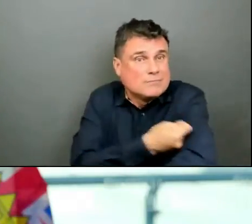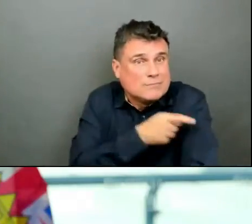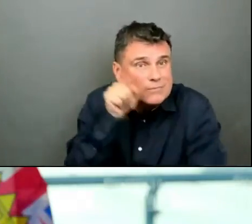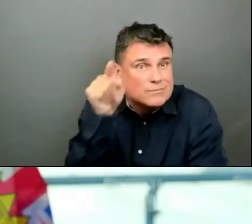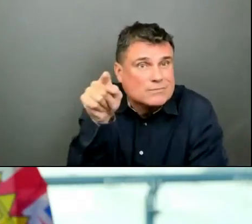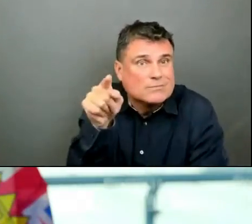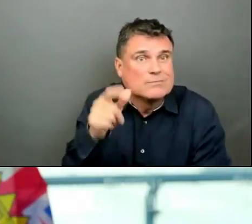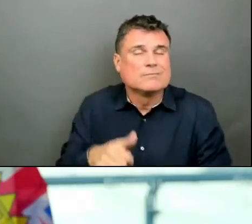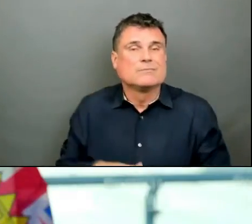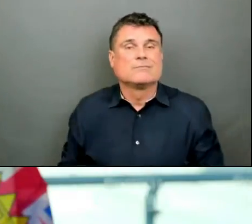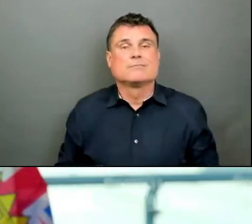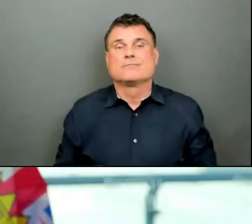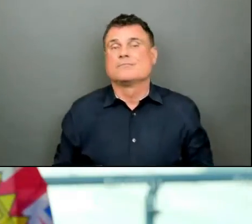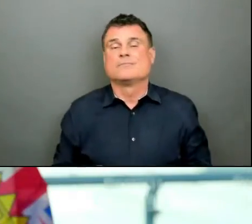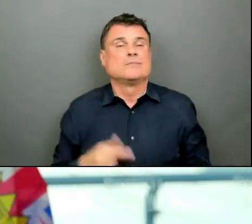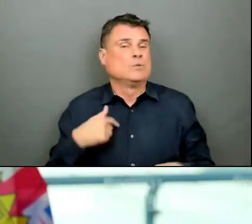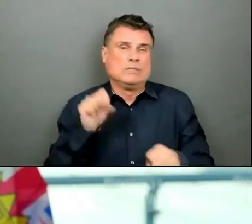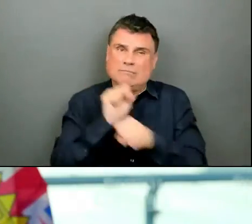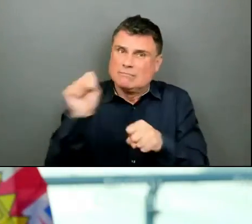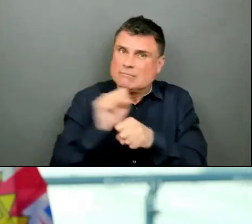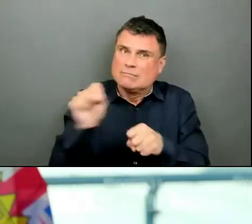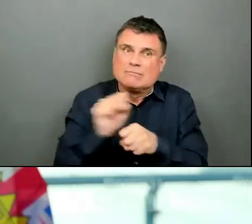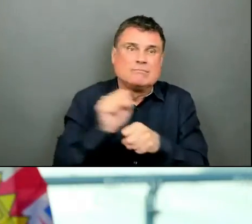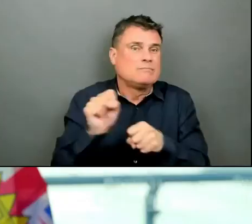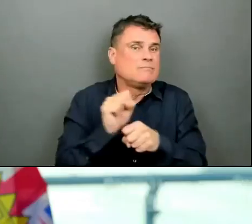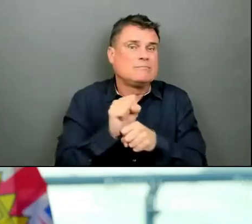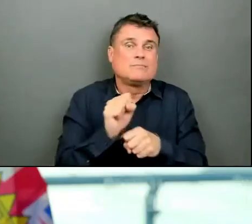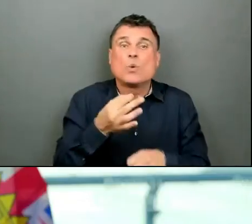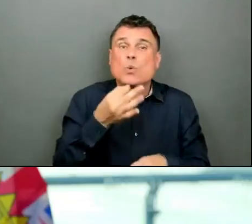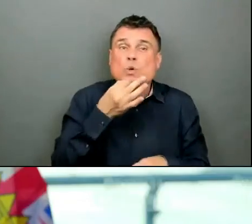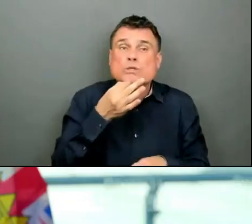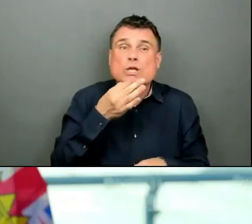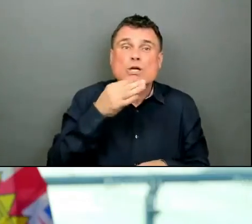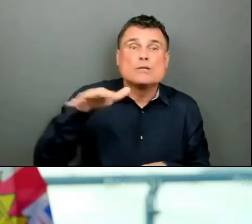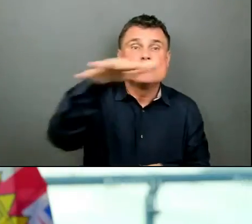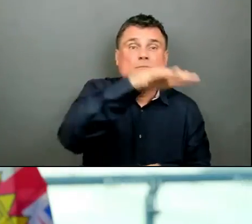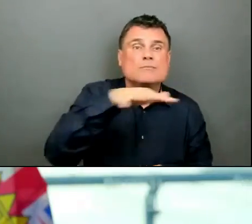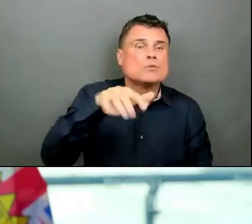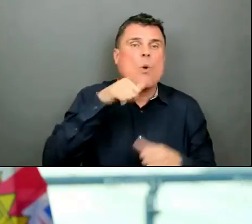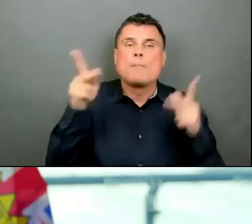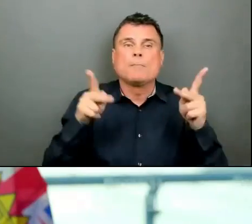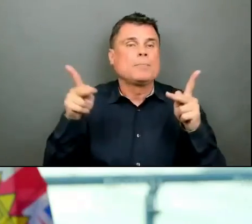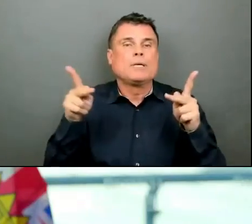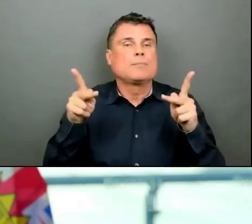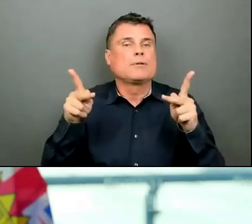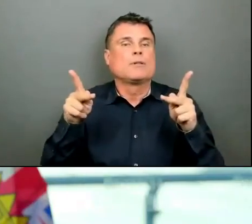management strategies we have been working on, and not wanting people to leave before we gave them